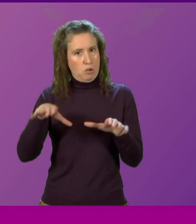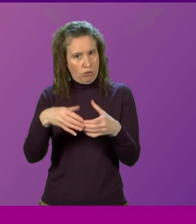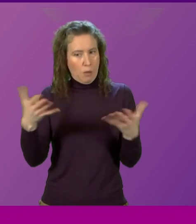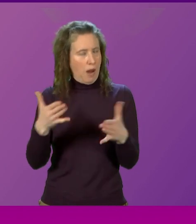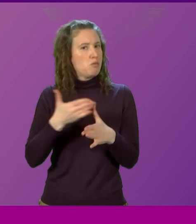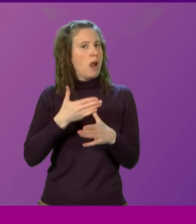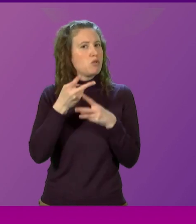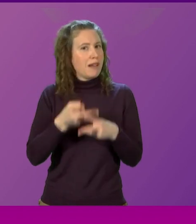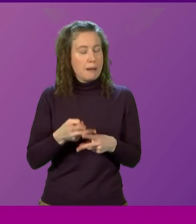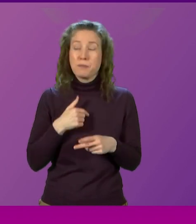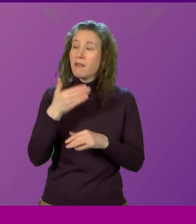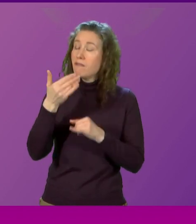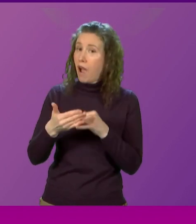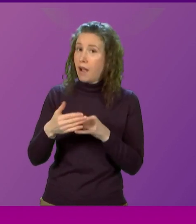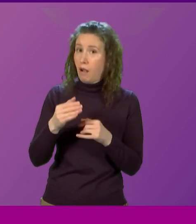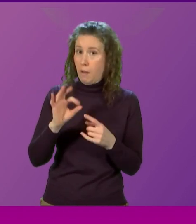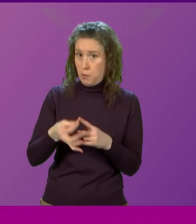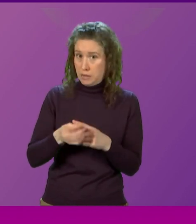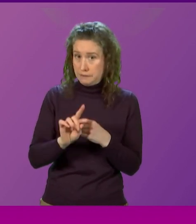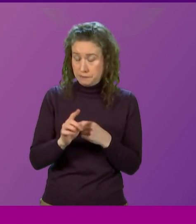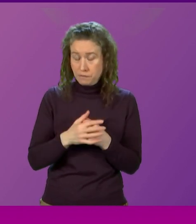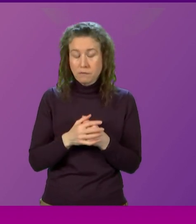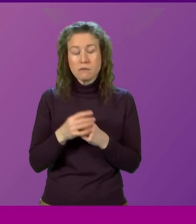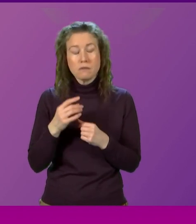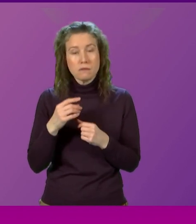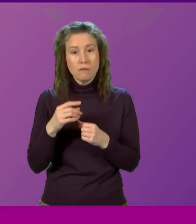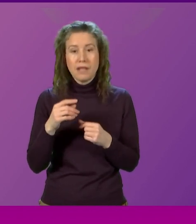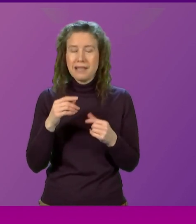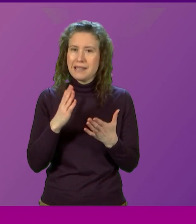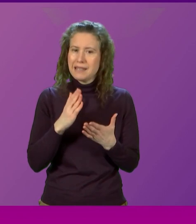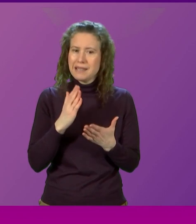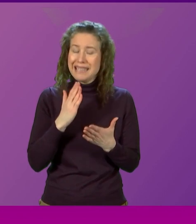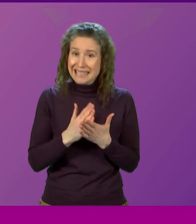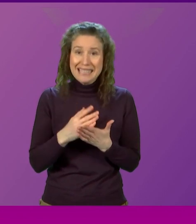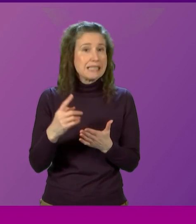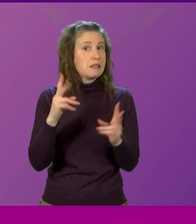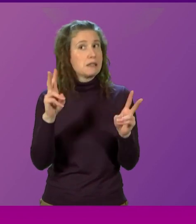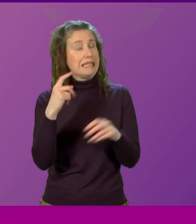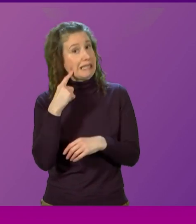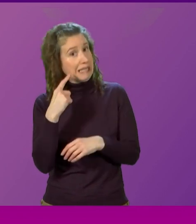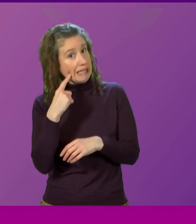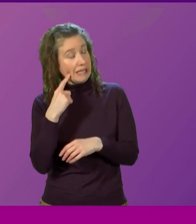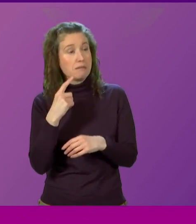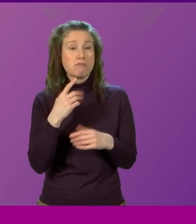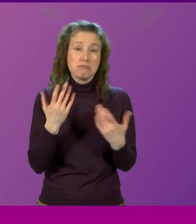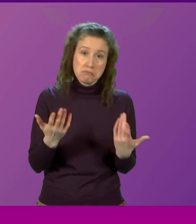My final point, Presiding Officer, is that it is easy, and it is entirely legitimate,